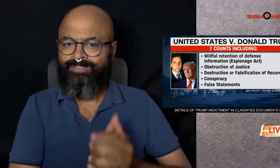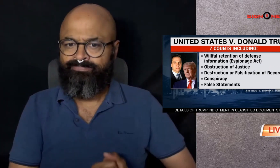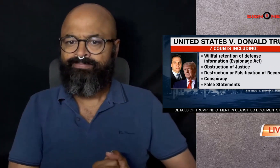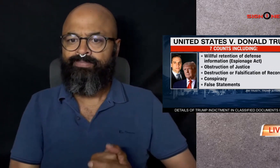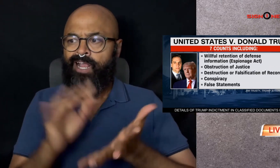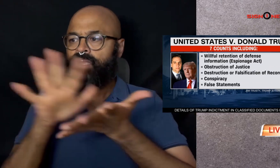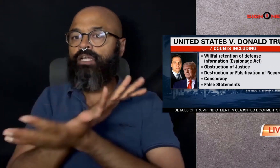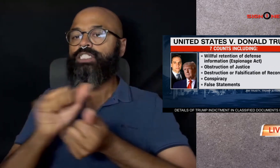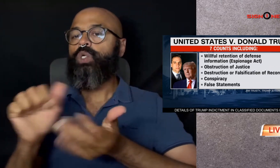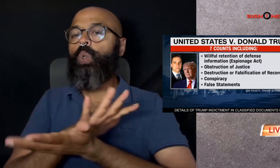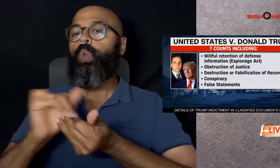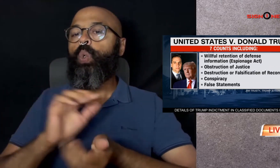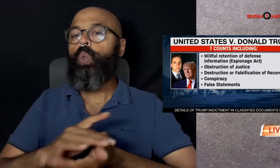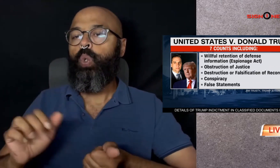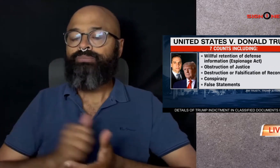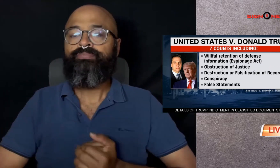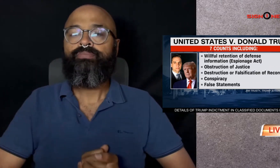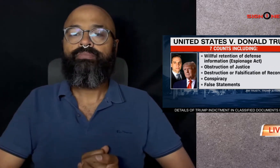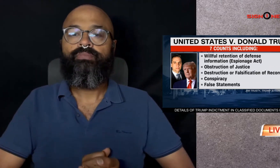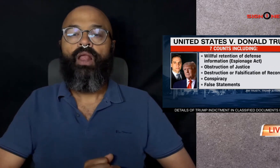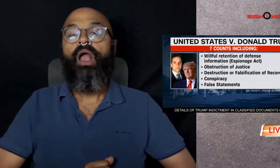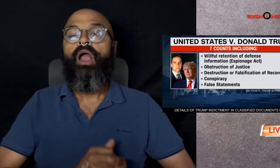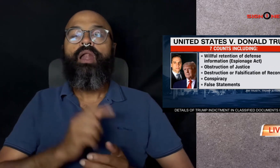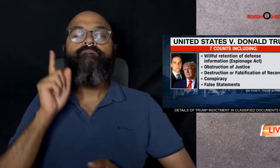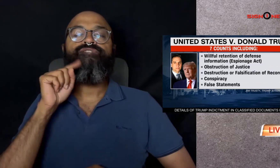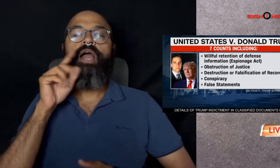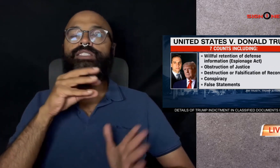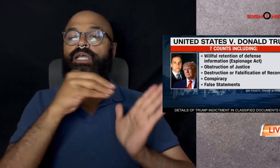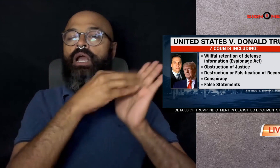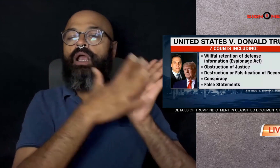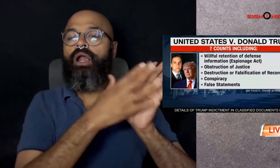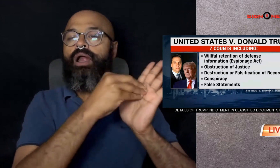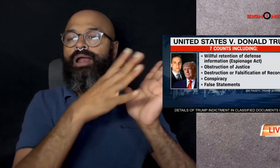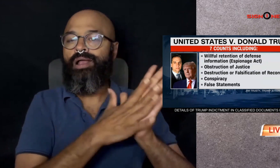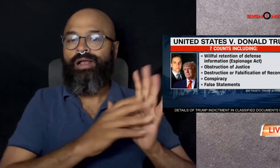and charges related to obstruction of justice destruction or falsification